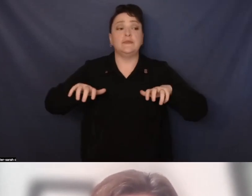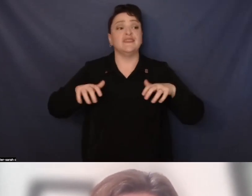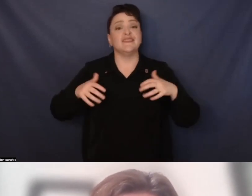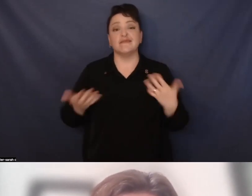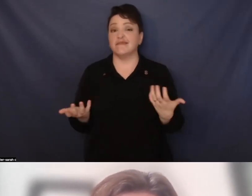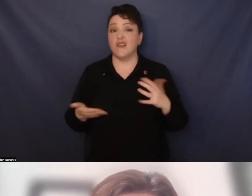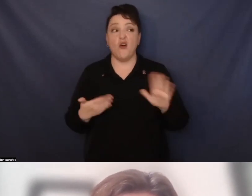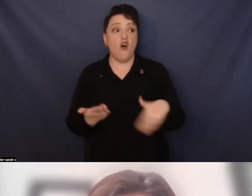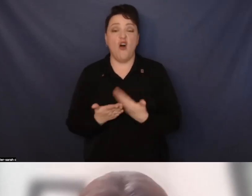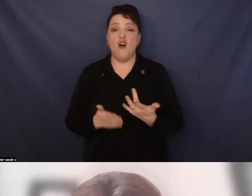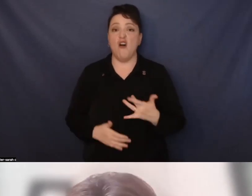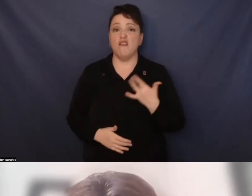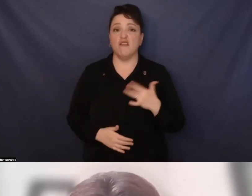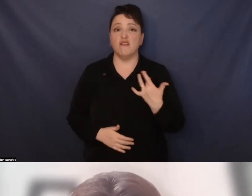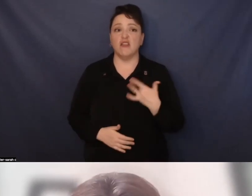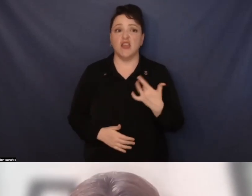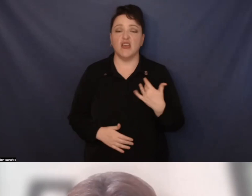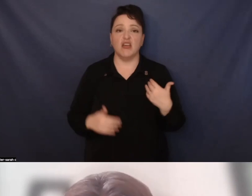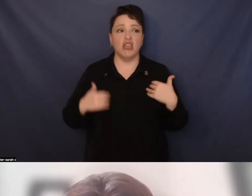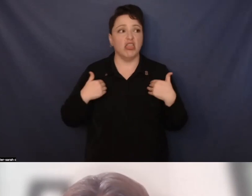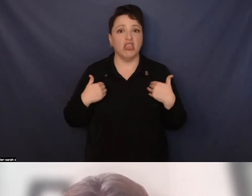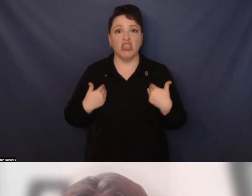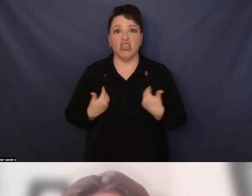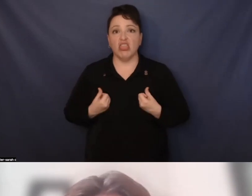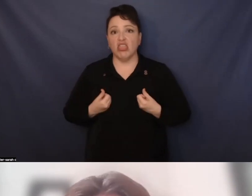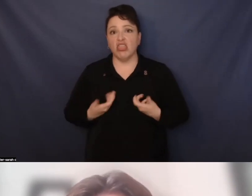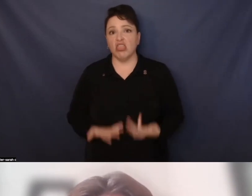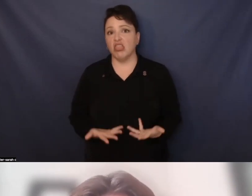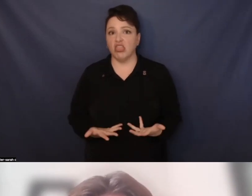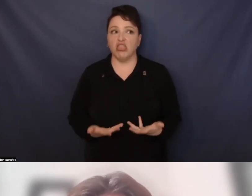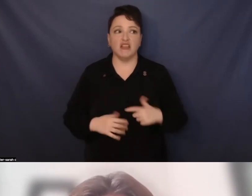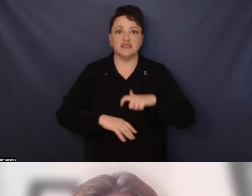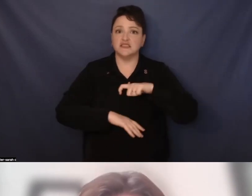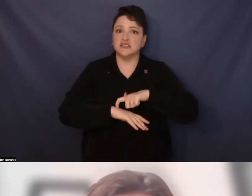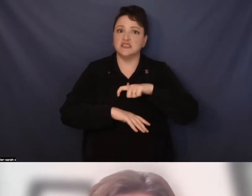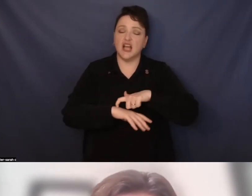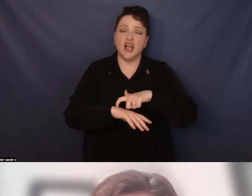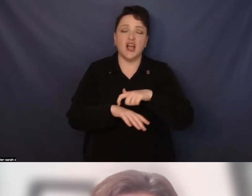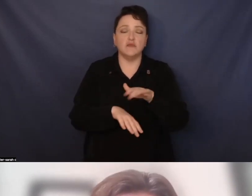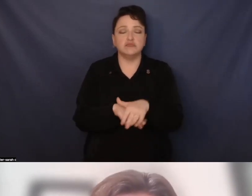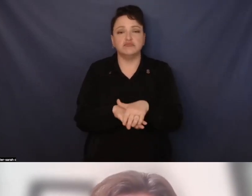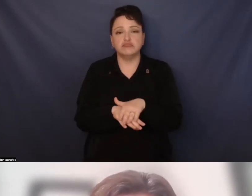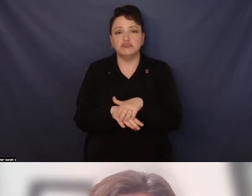And that's an unfortunate reality of our time. But we do have DREDF being here today